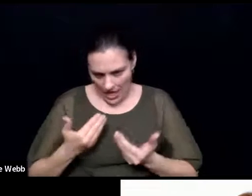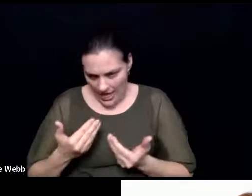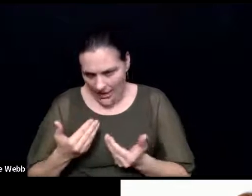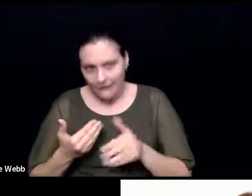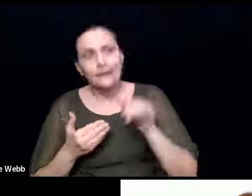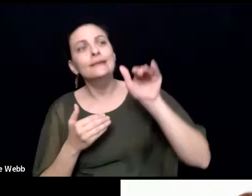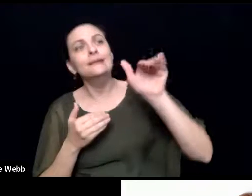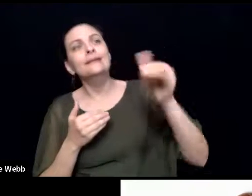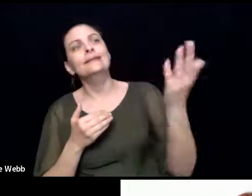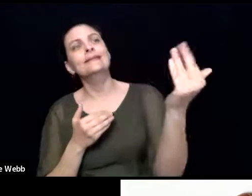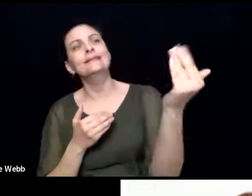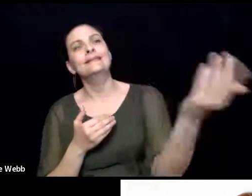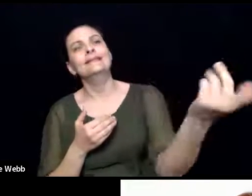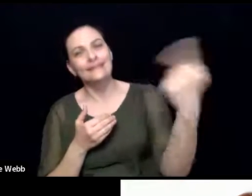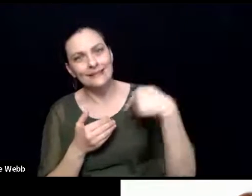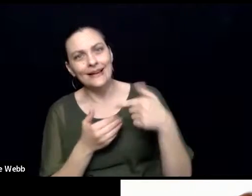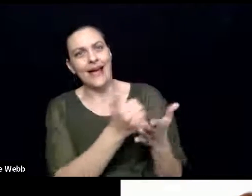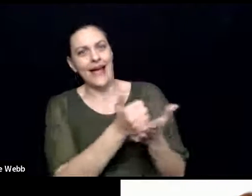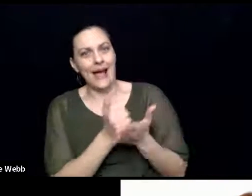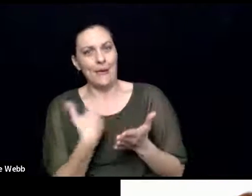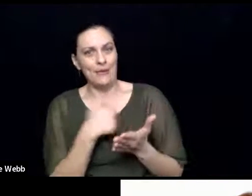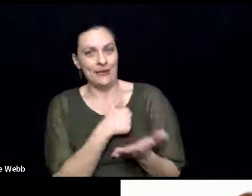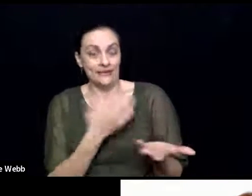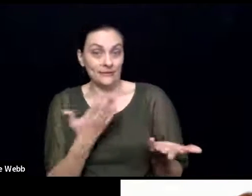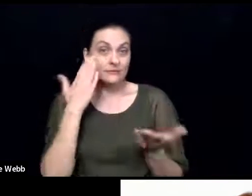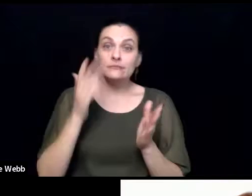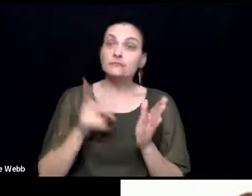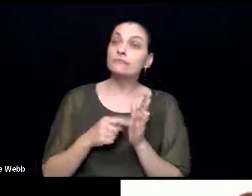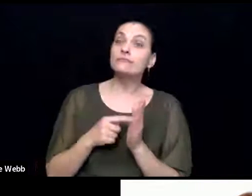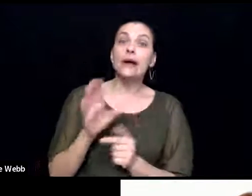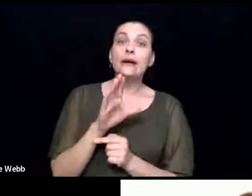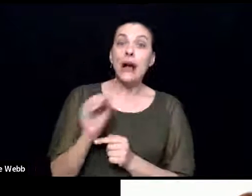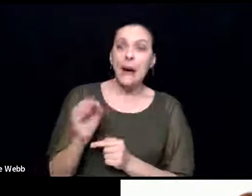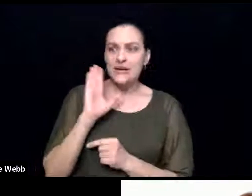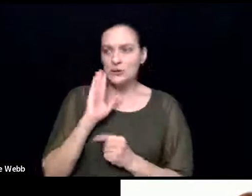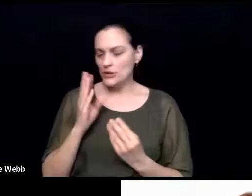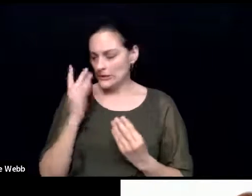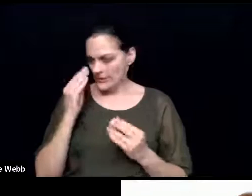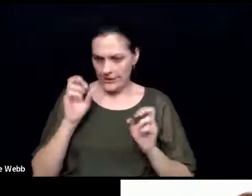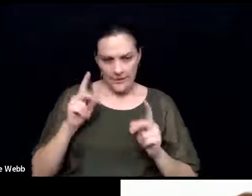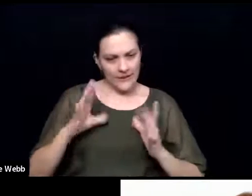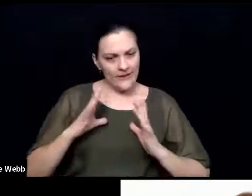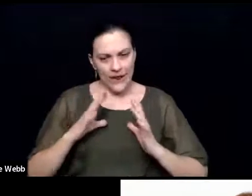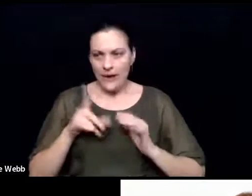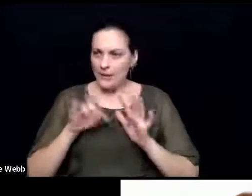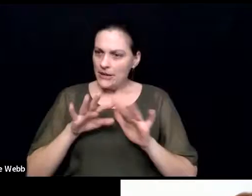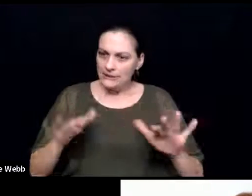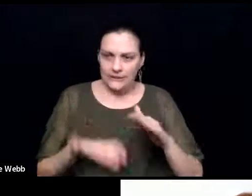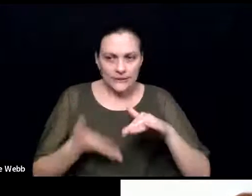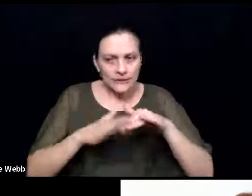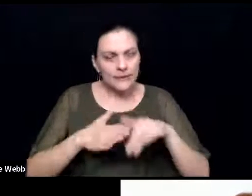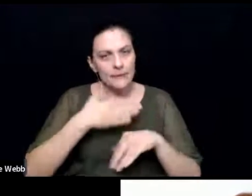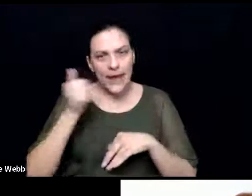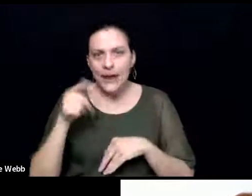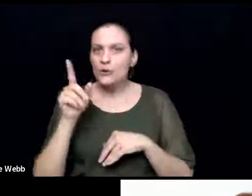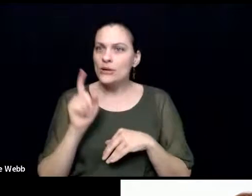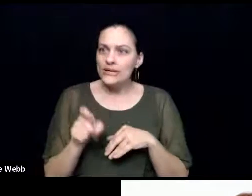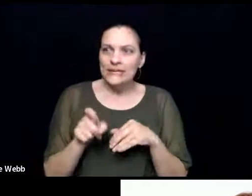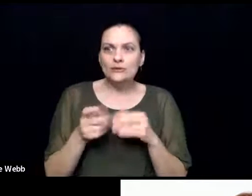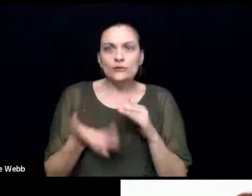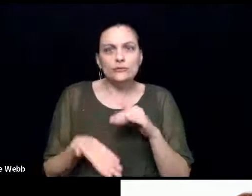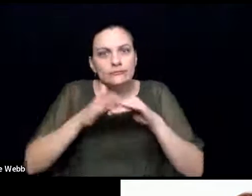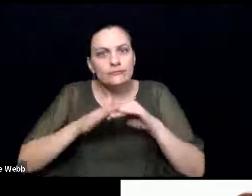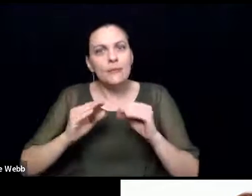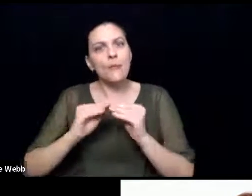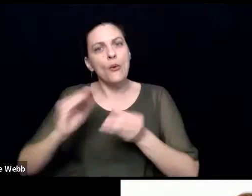and do this. We are going to make sure you have to have women. Women have to get more representation.